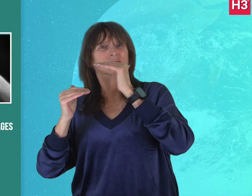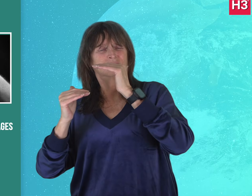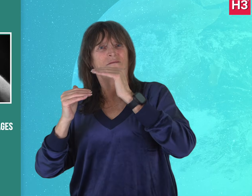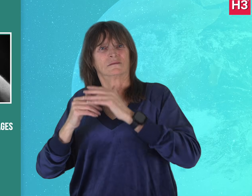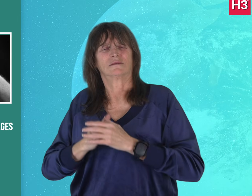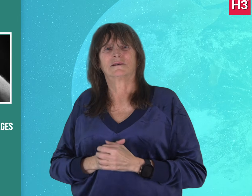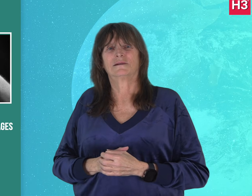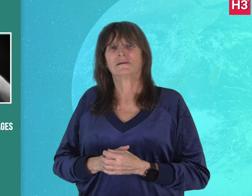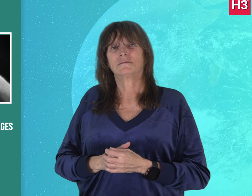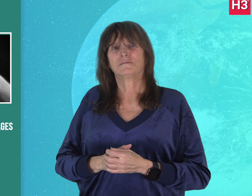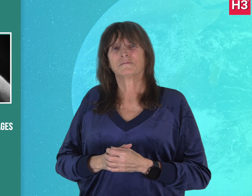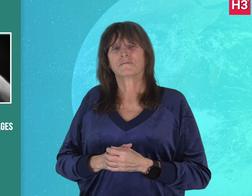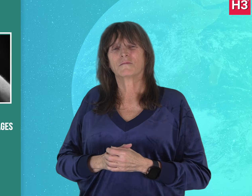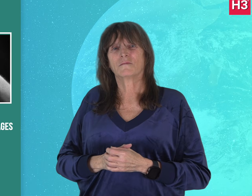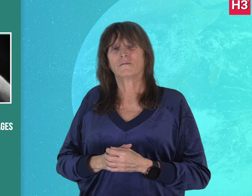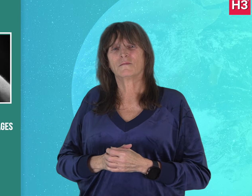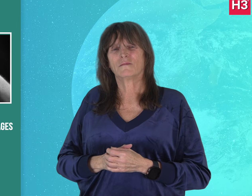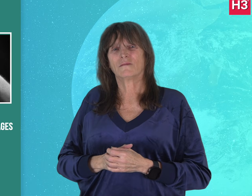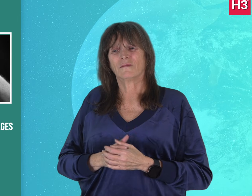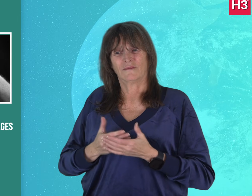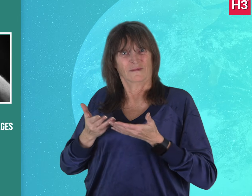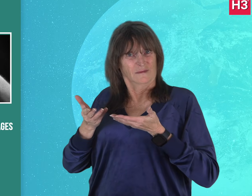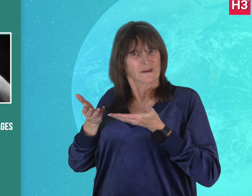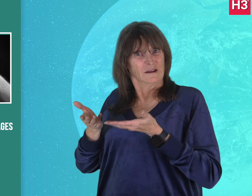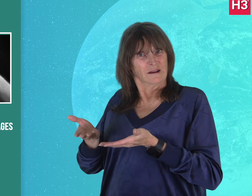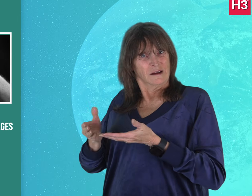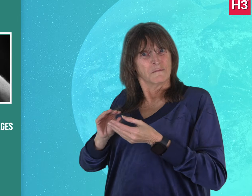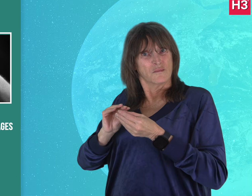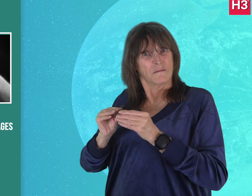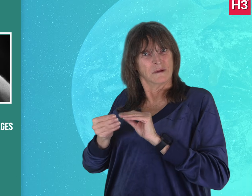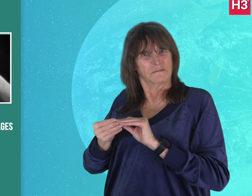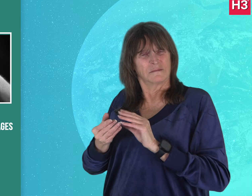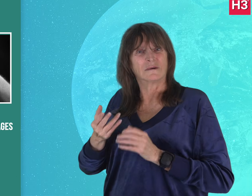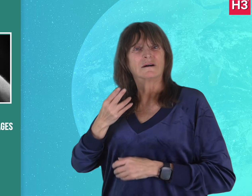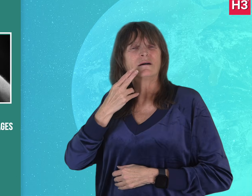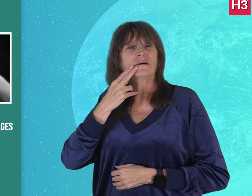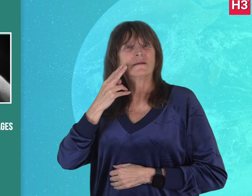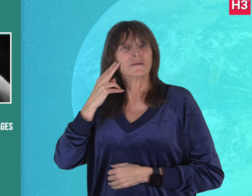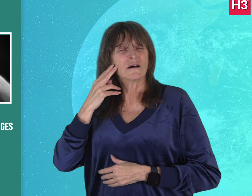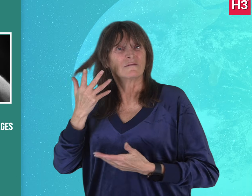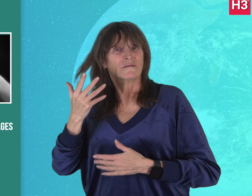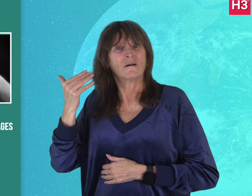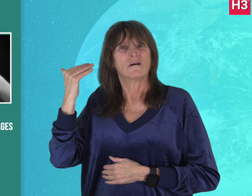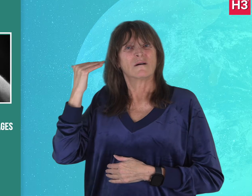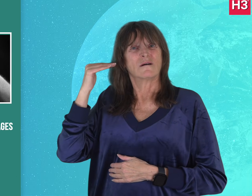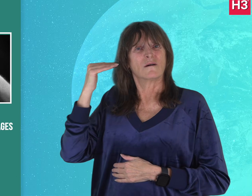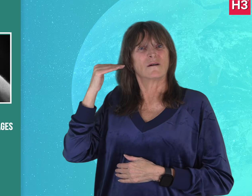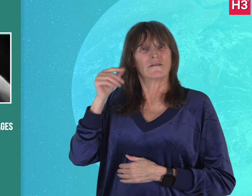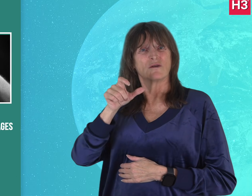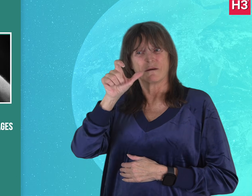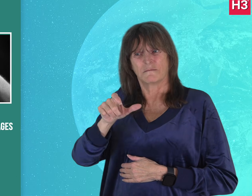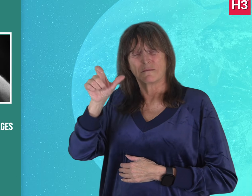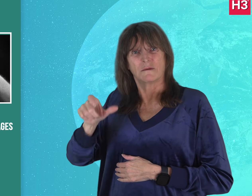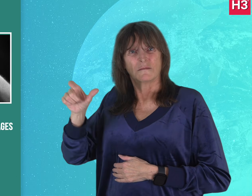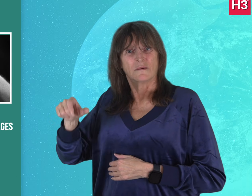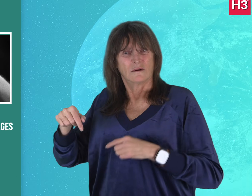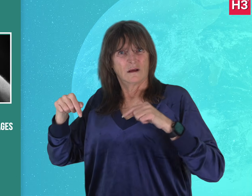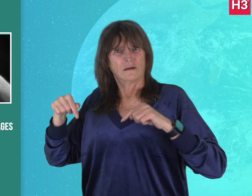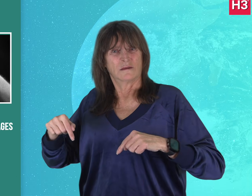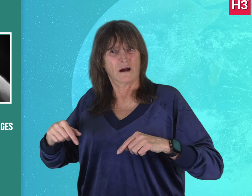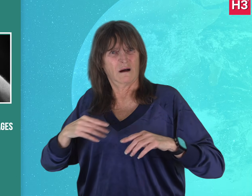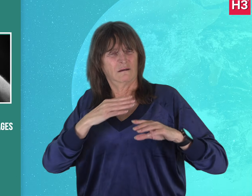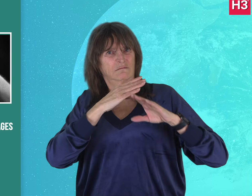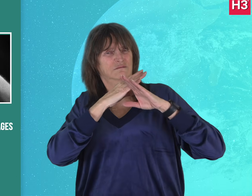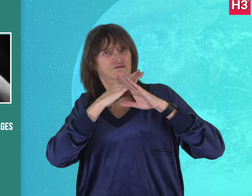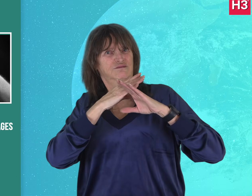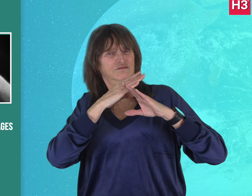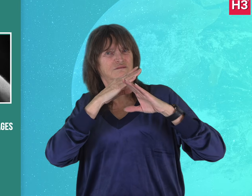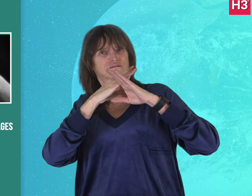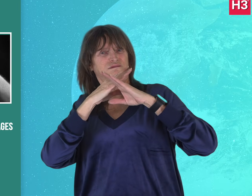are needed than the number available. Because of this, Deaf and